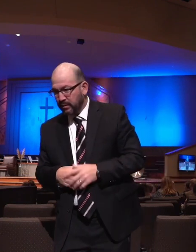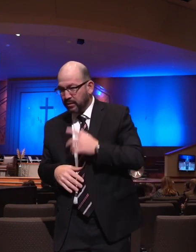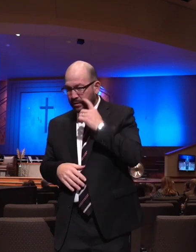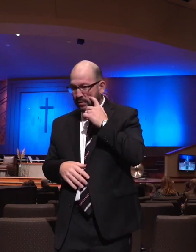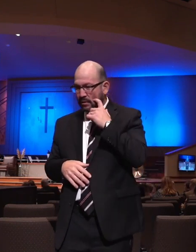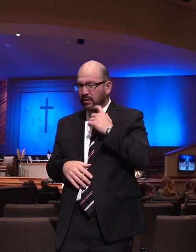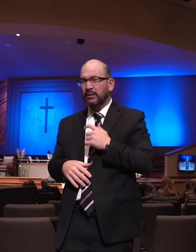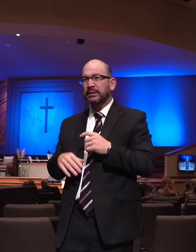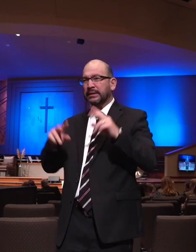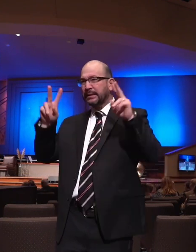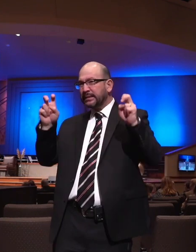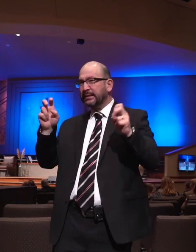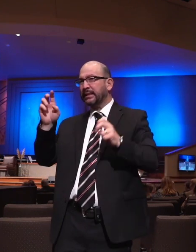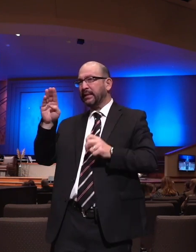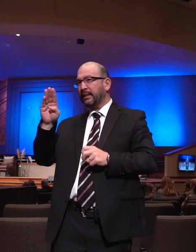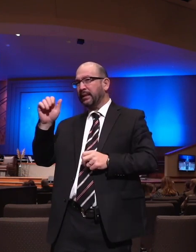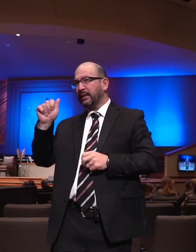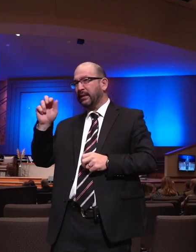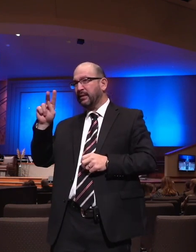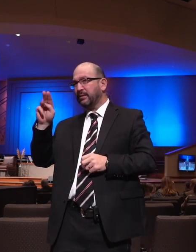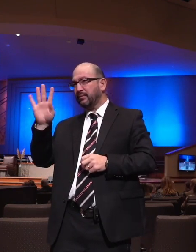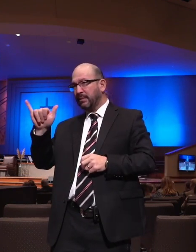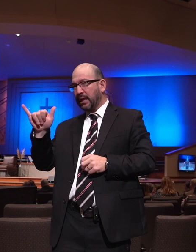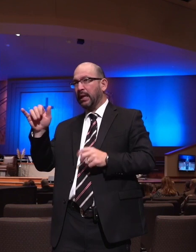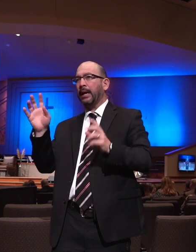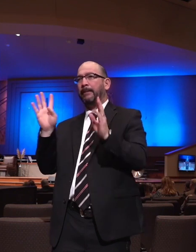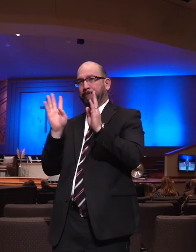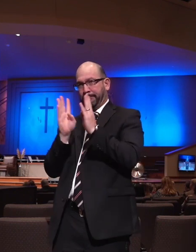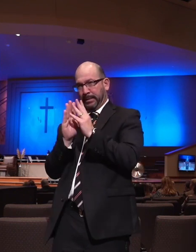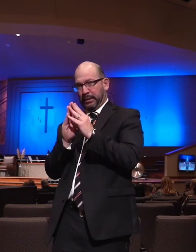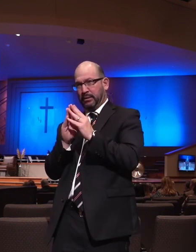and they have about 400 people come every time